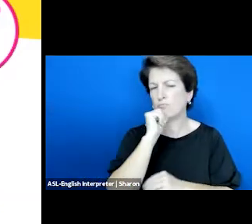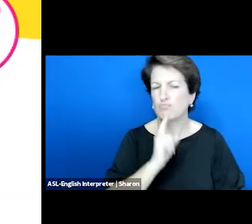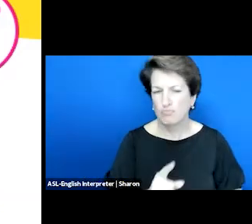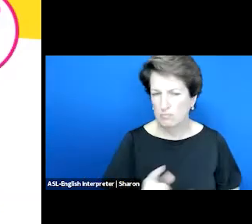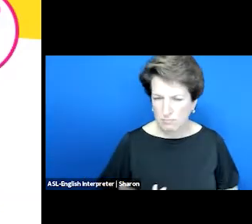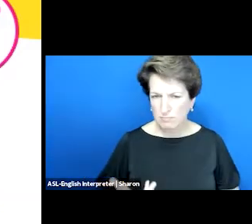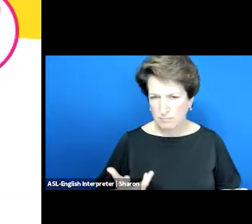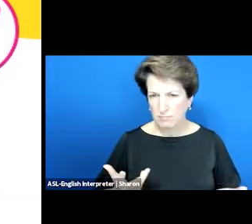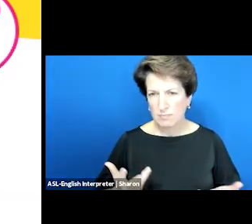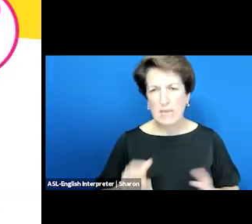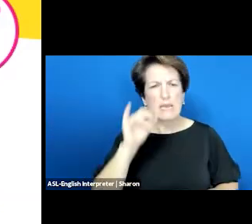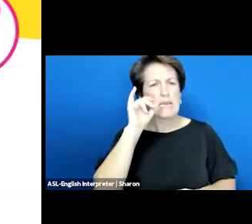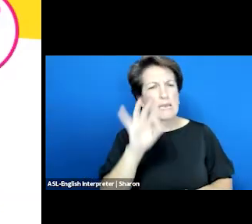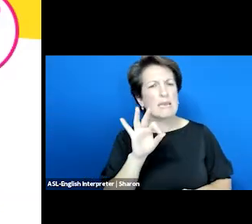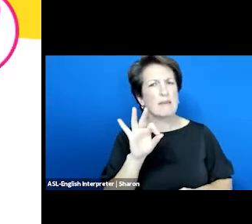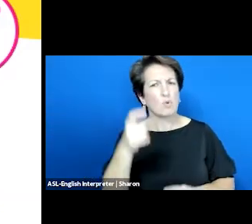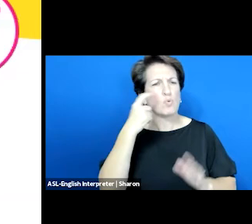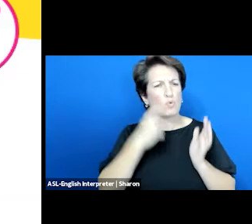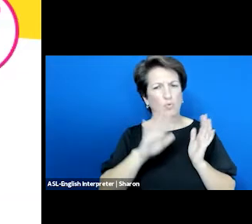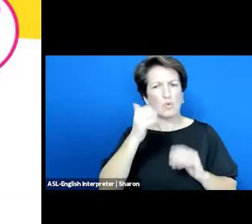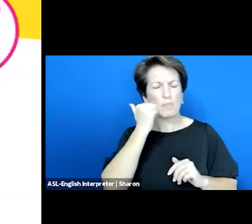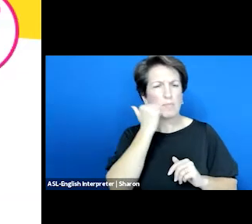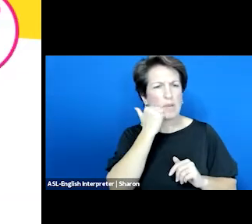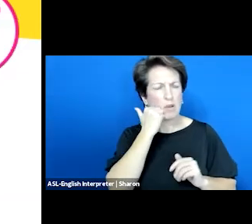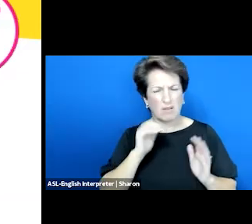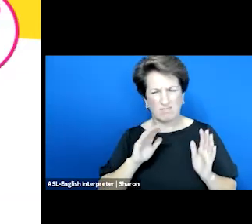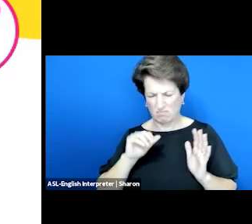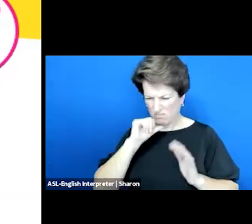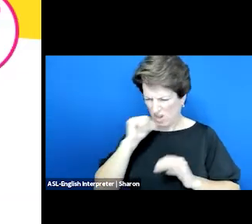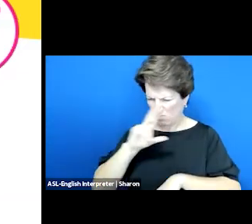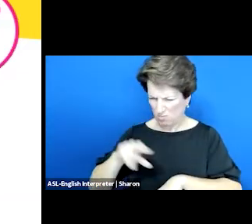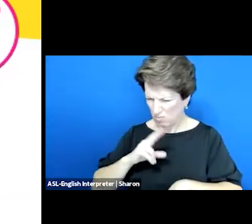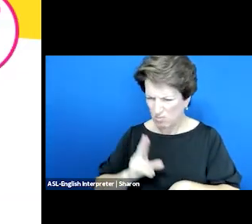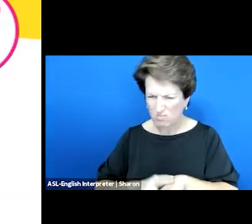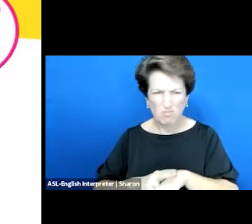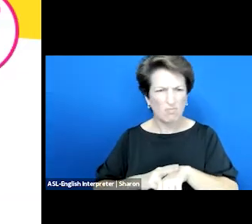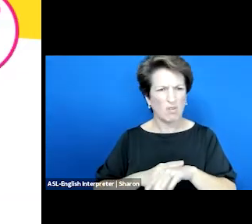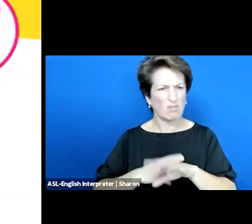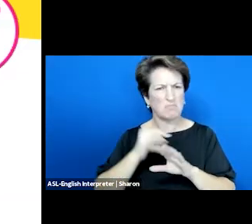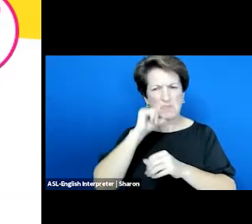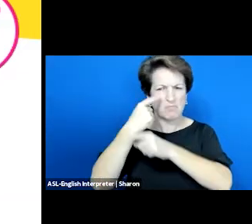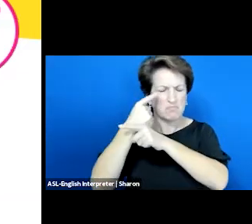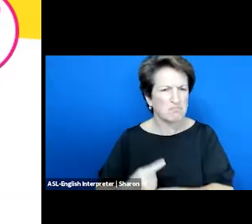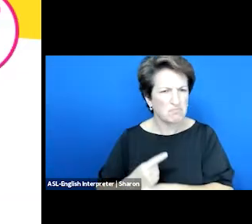Now, the immune system does have a link to the uterus. So the utero lining has immune cells that can affect the menstrual cycles when the immune system is activated.